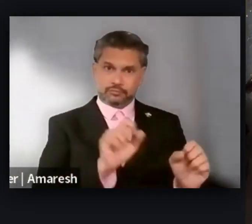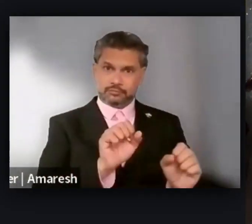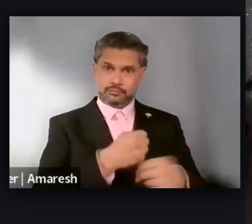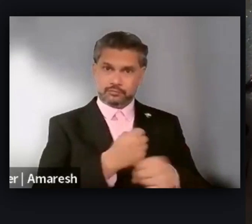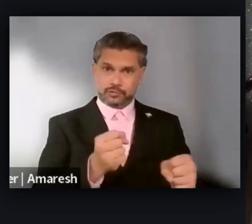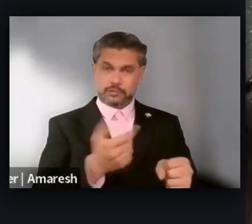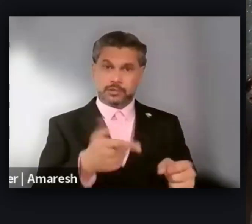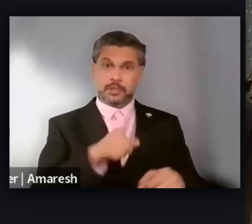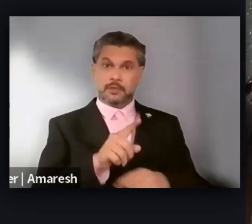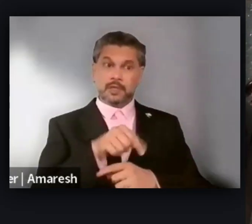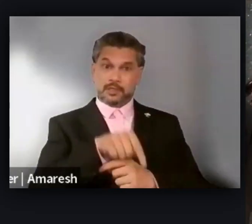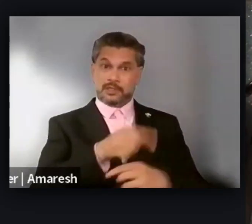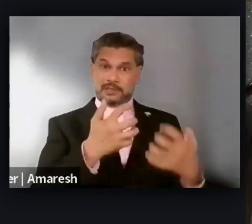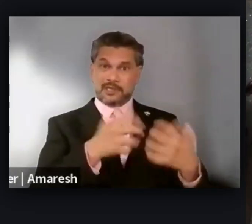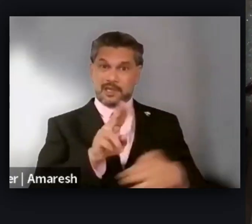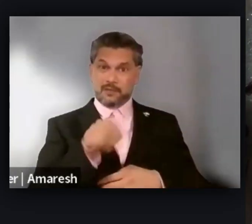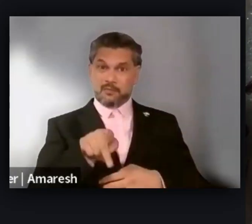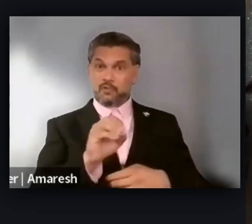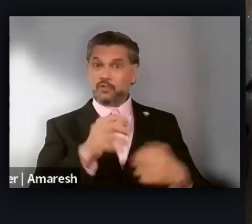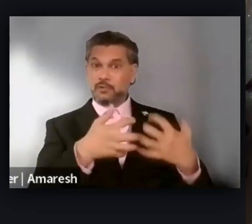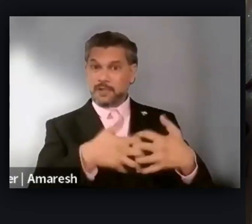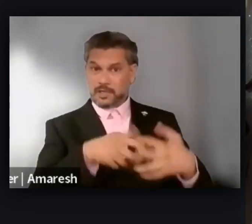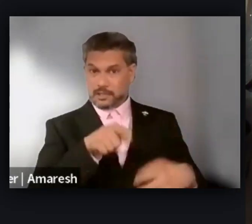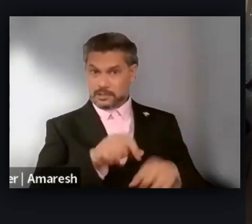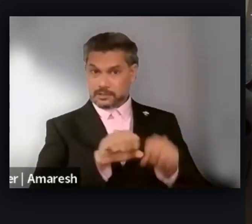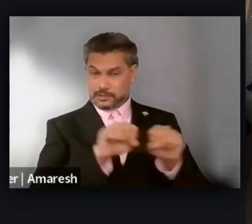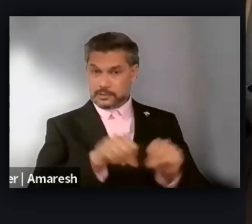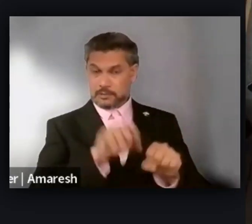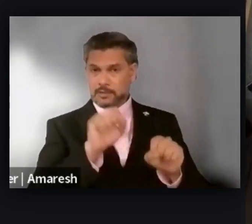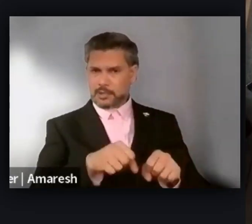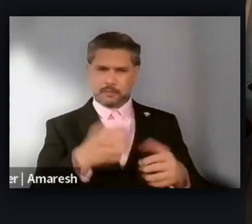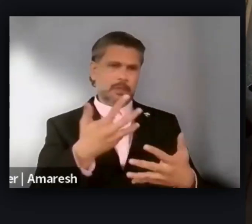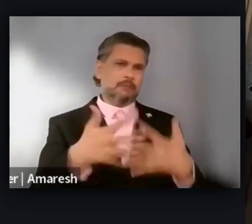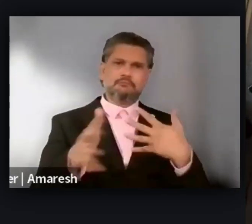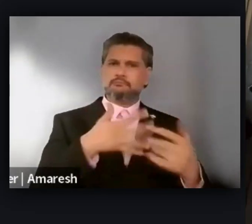But this Apomechanic system can be anywhere or everywhere.